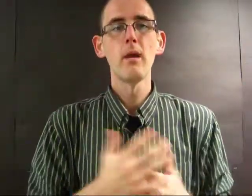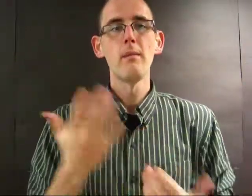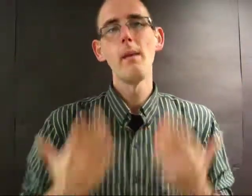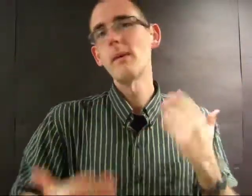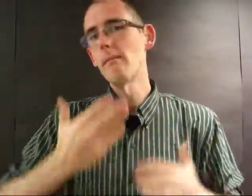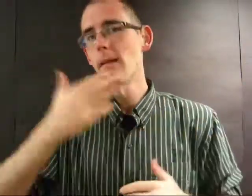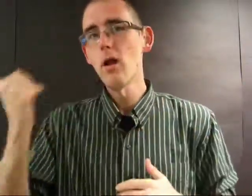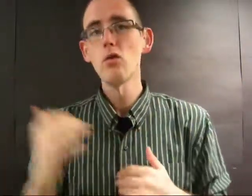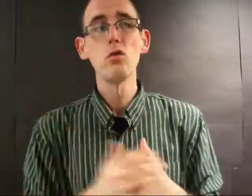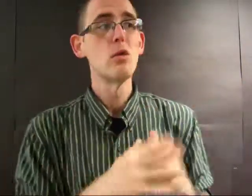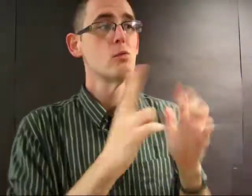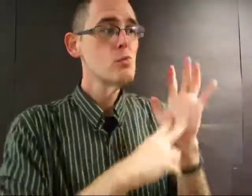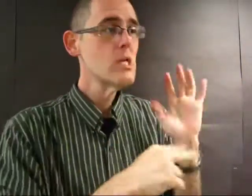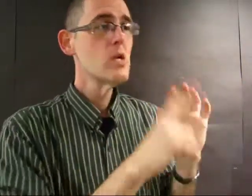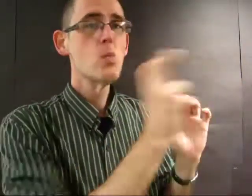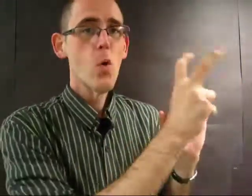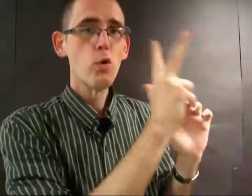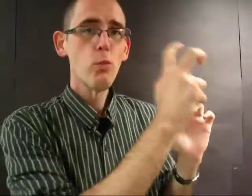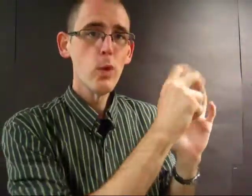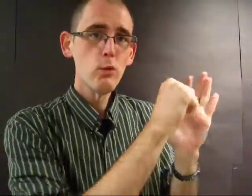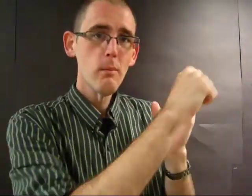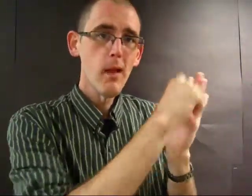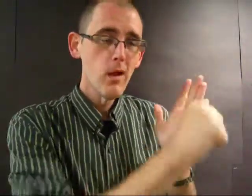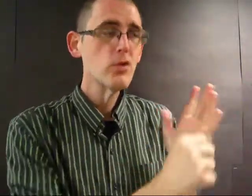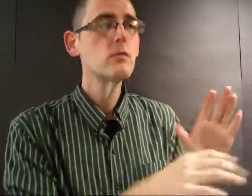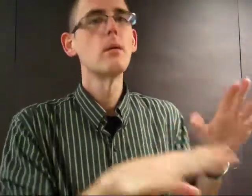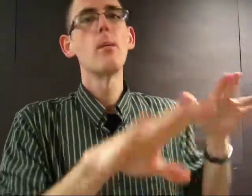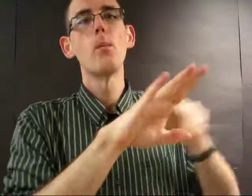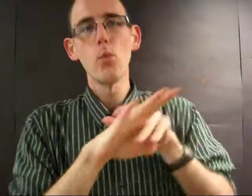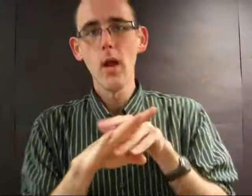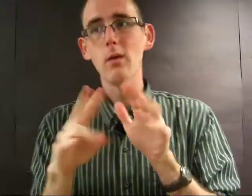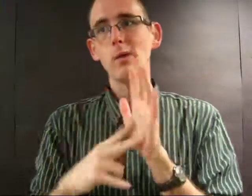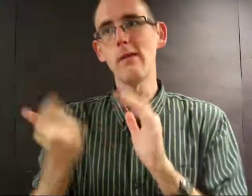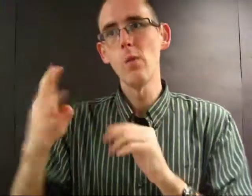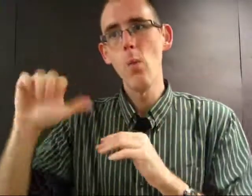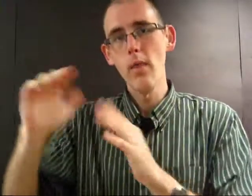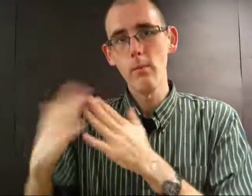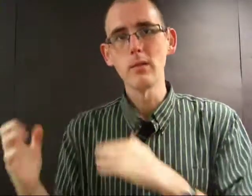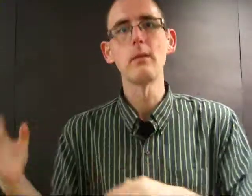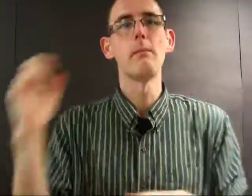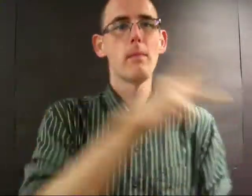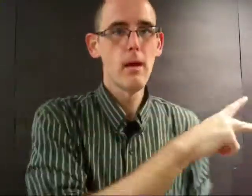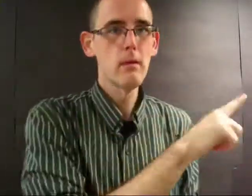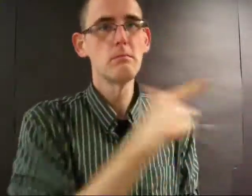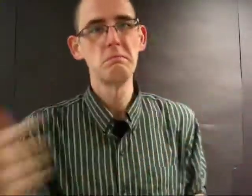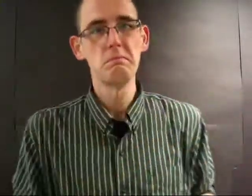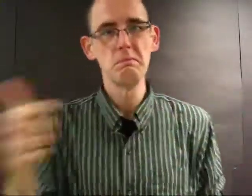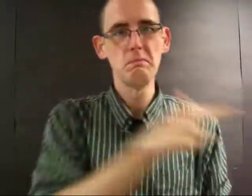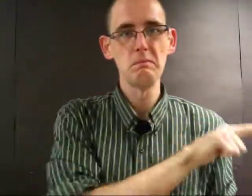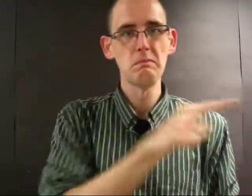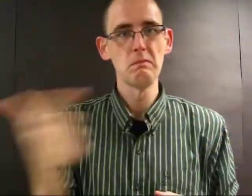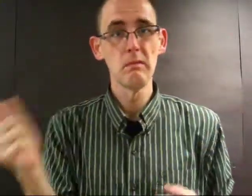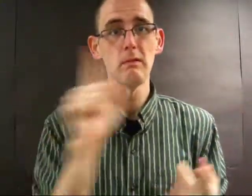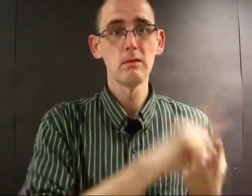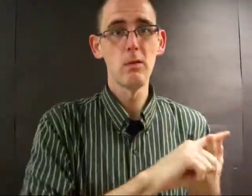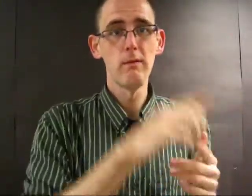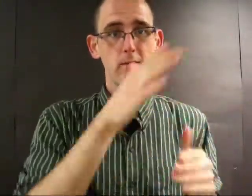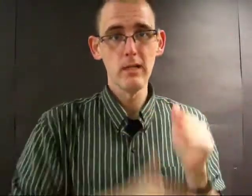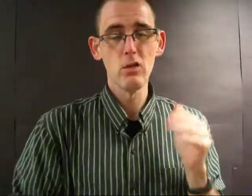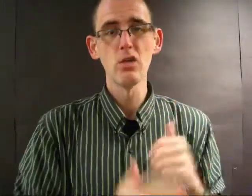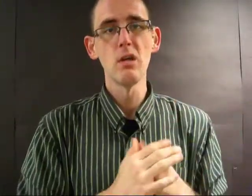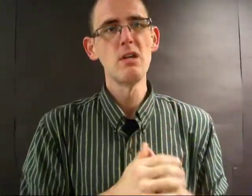It might be better to take it in segments, a couple hundred pages at a time, with breaks in between, until it's done.